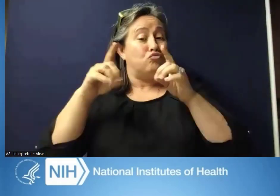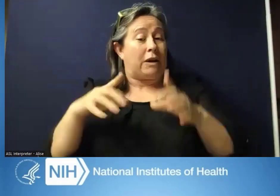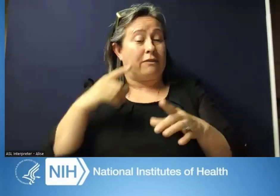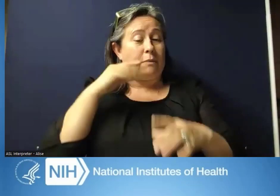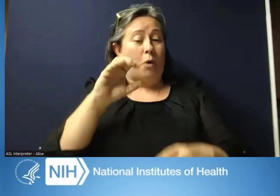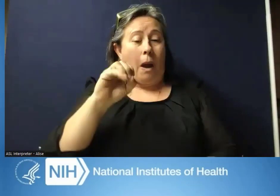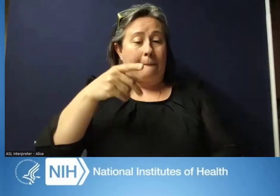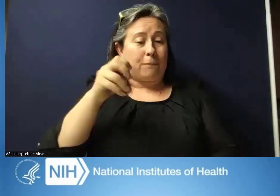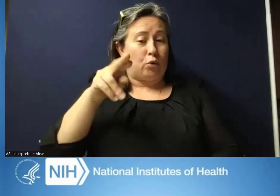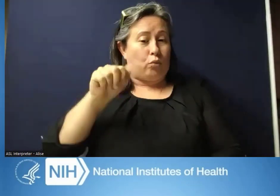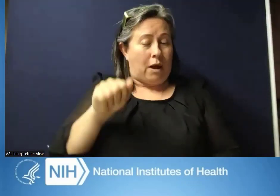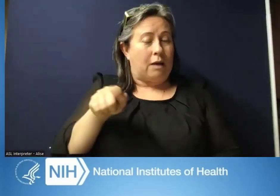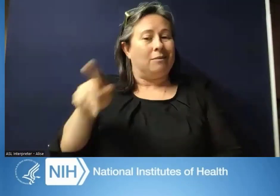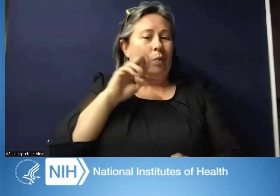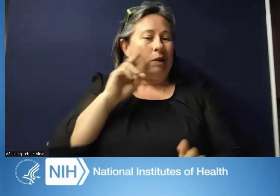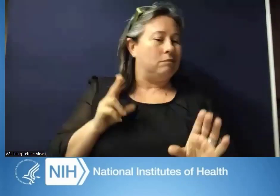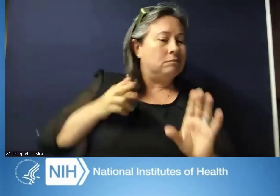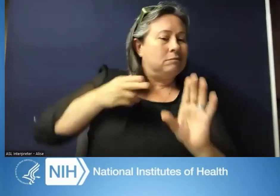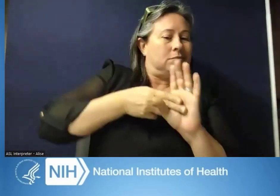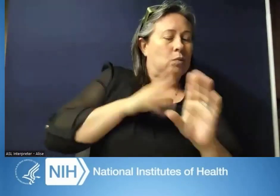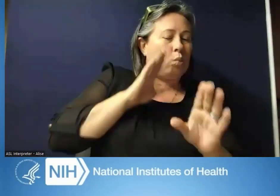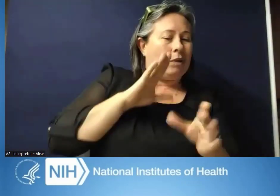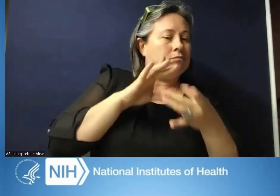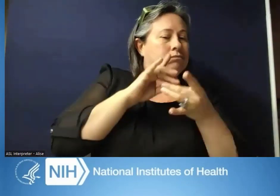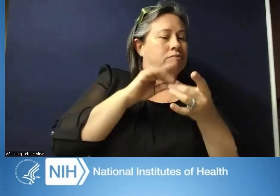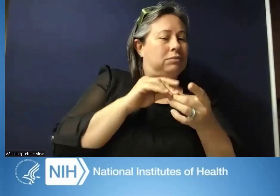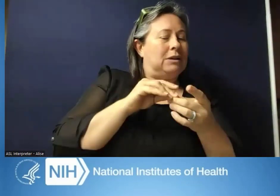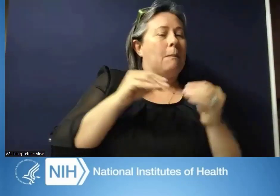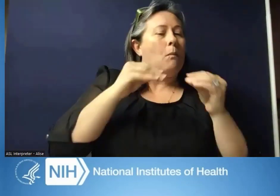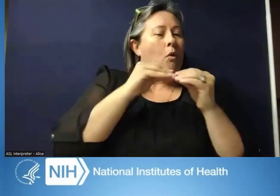and provide some insight as well. Emily Linde: Yay.